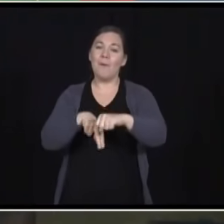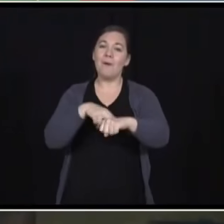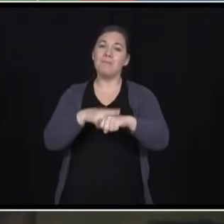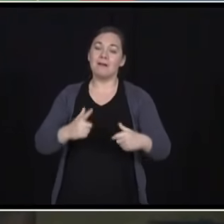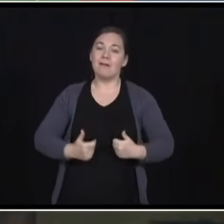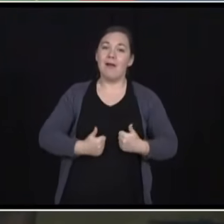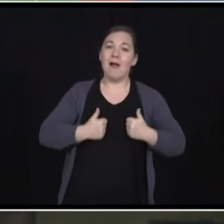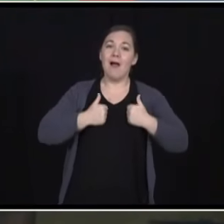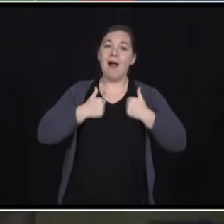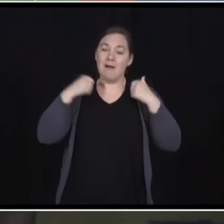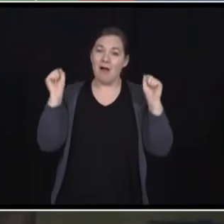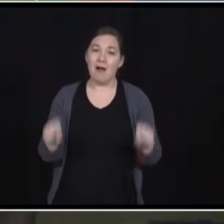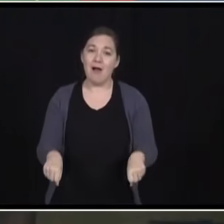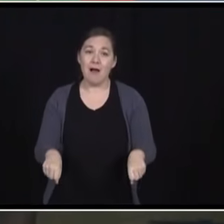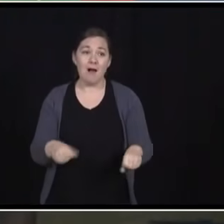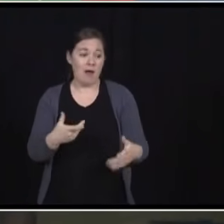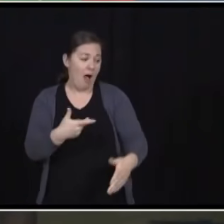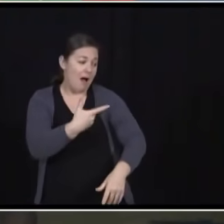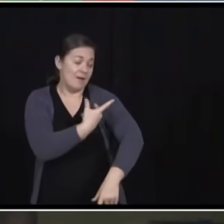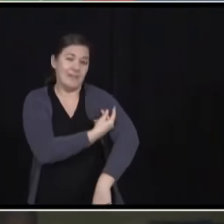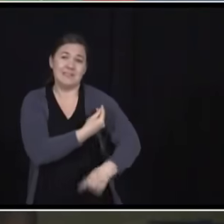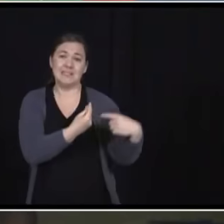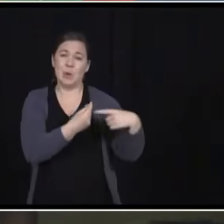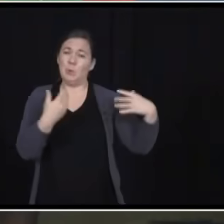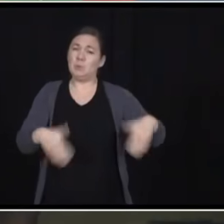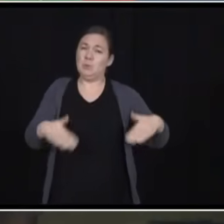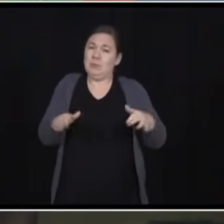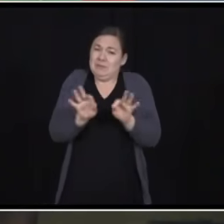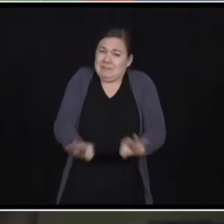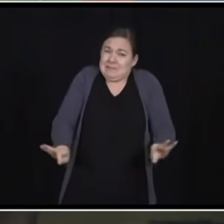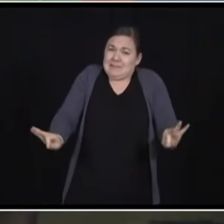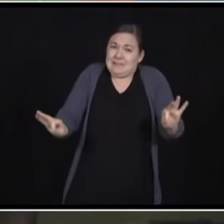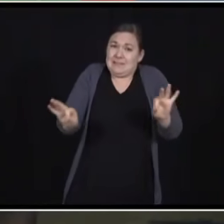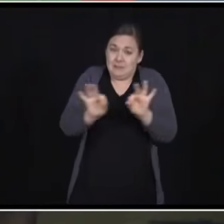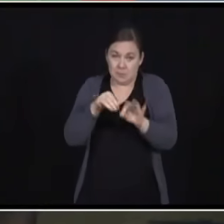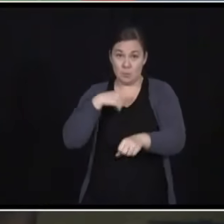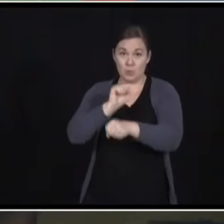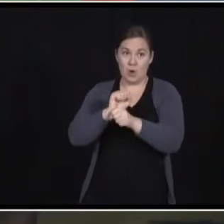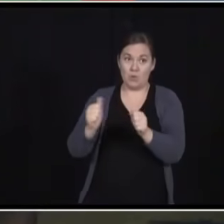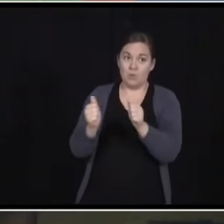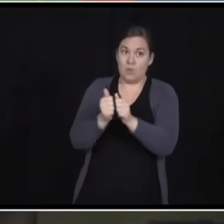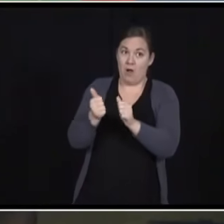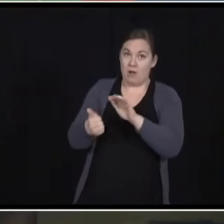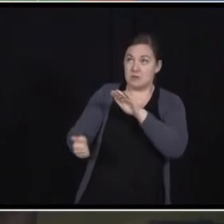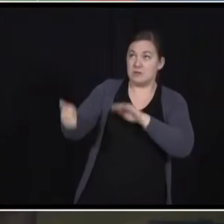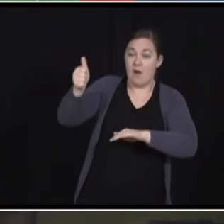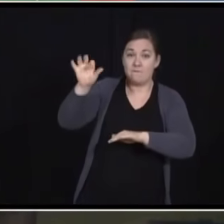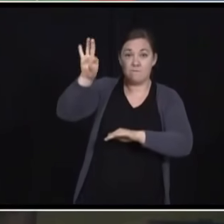pandemic. The vaccine is what will get life back to normal. These vaccines, they will be absolutely